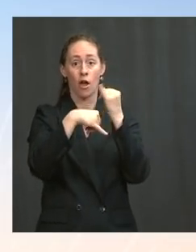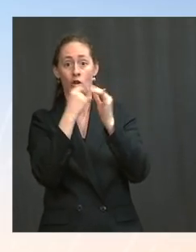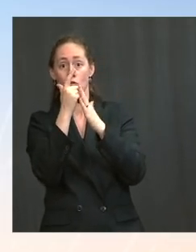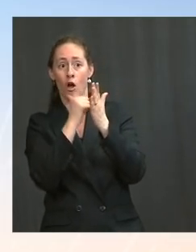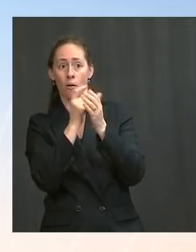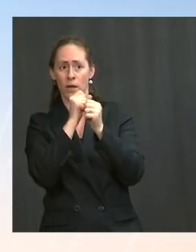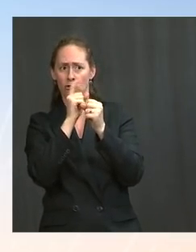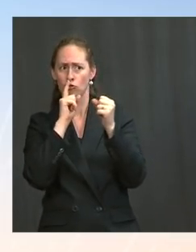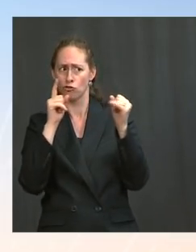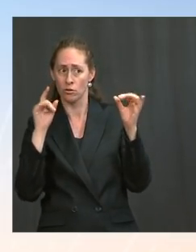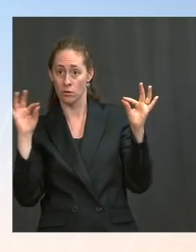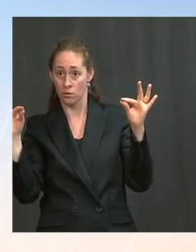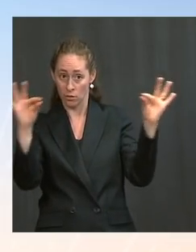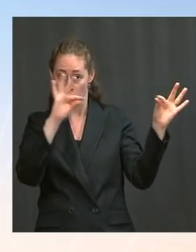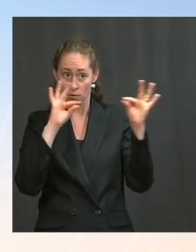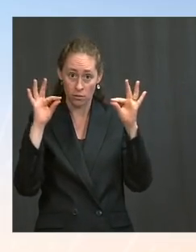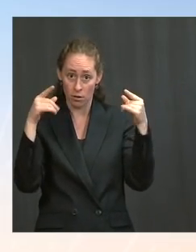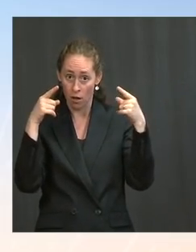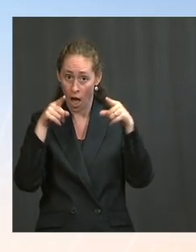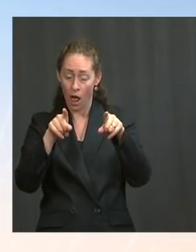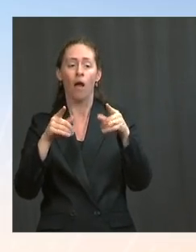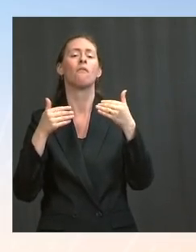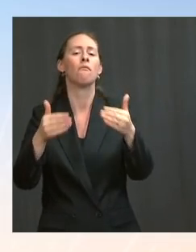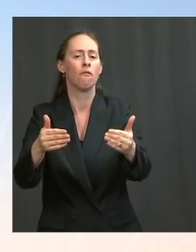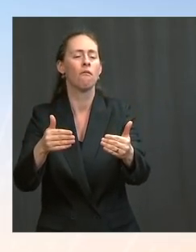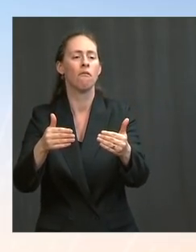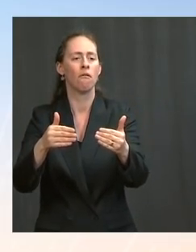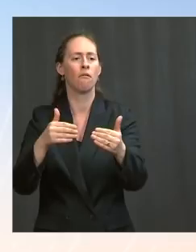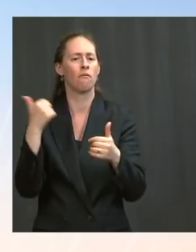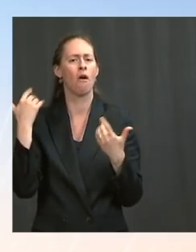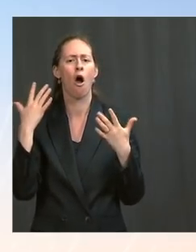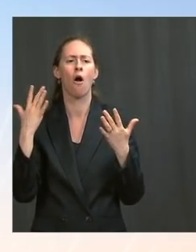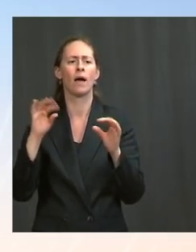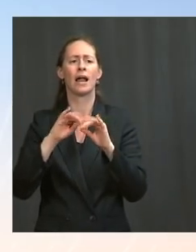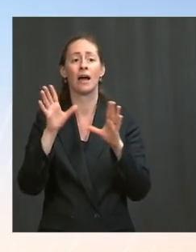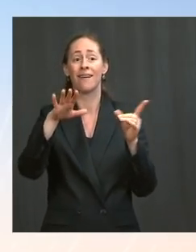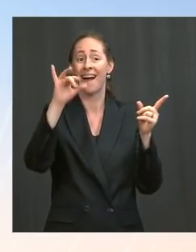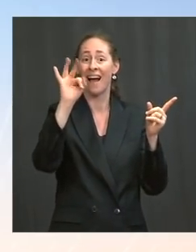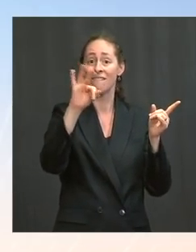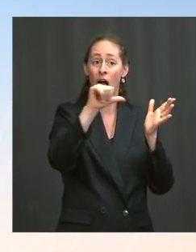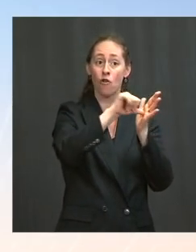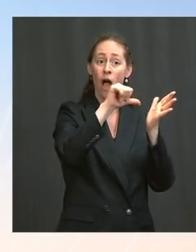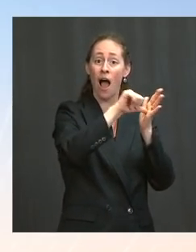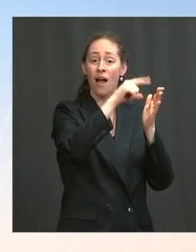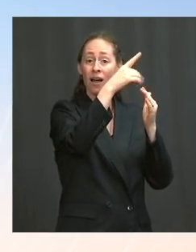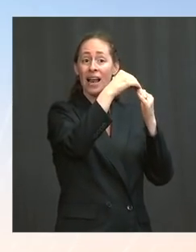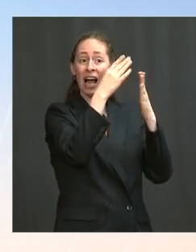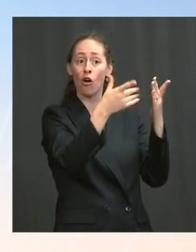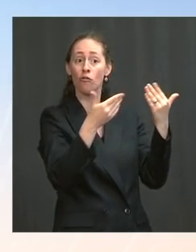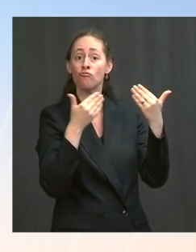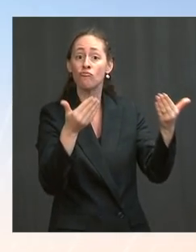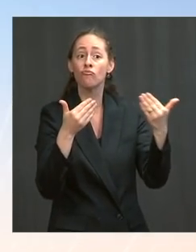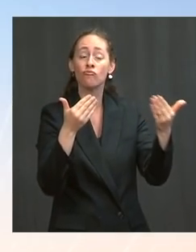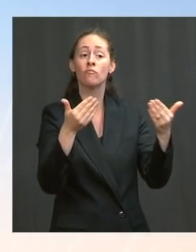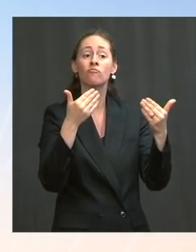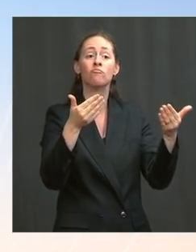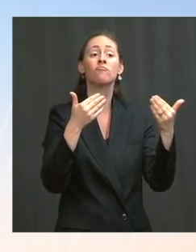that there will be serious consequences if Iranian leaders continue to arm, fund, and train militia groups to attack our people.